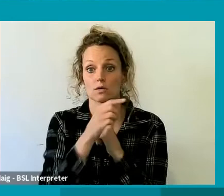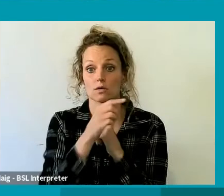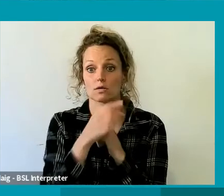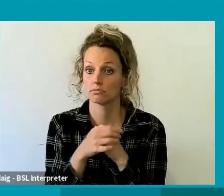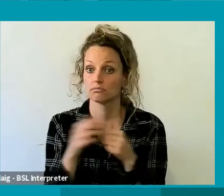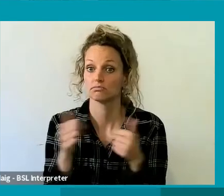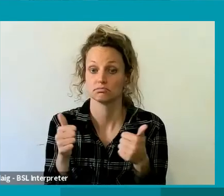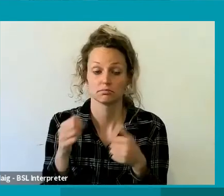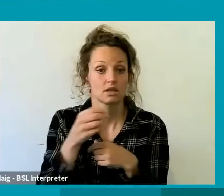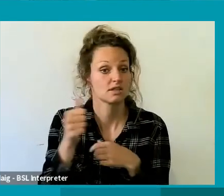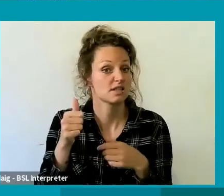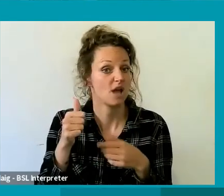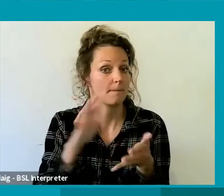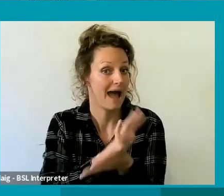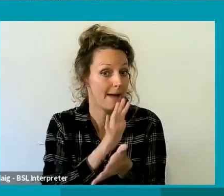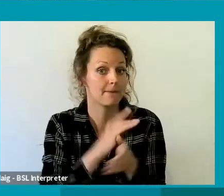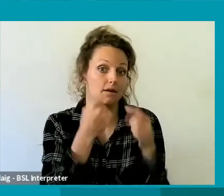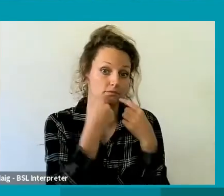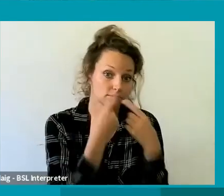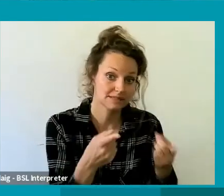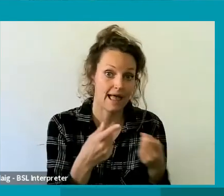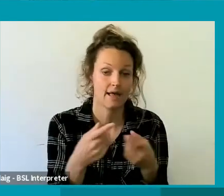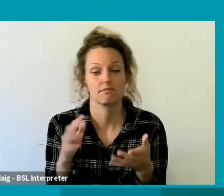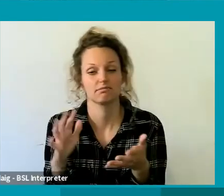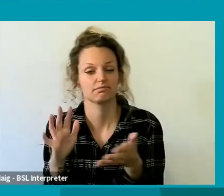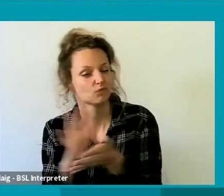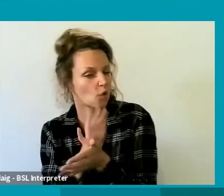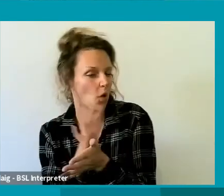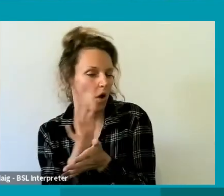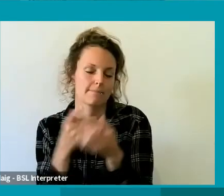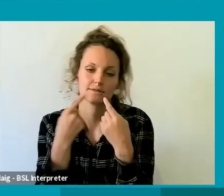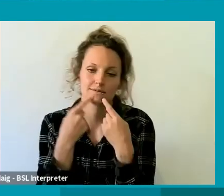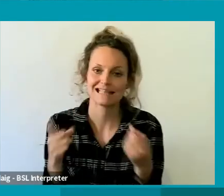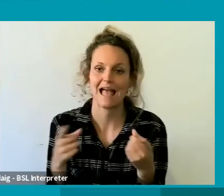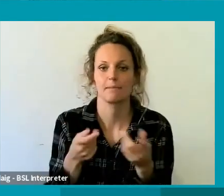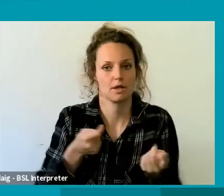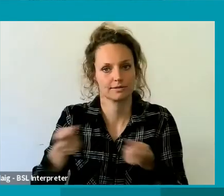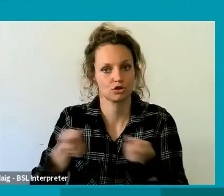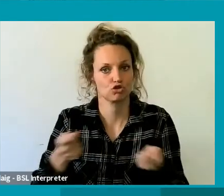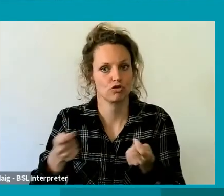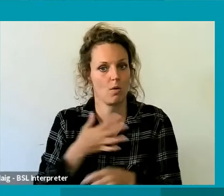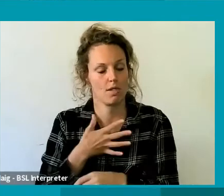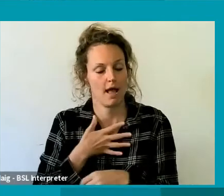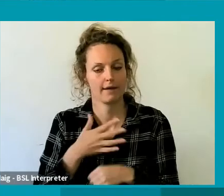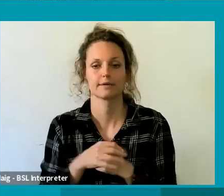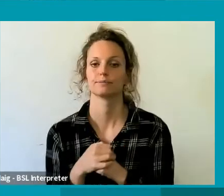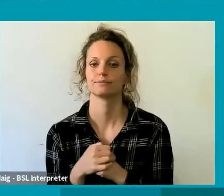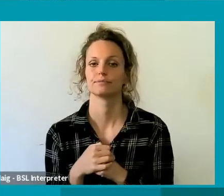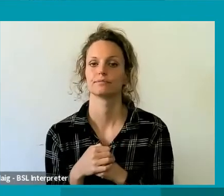happy about disclosing it, aren't happy, but you know they're very much in control of it and some said good tip about future